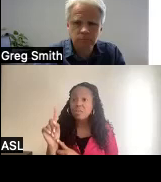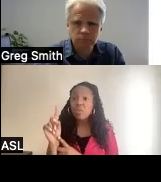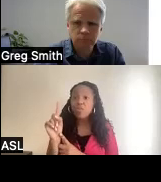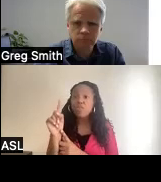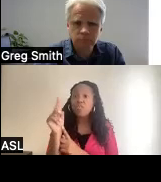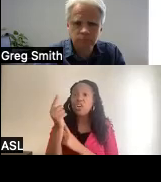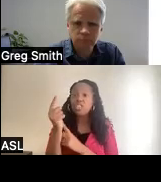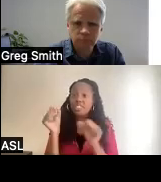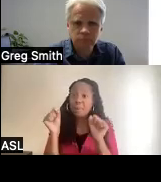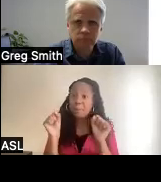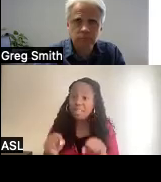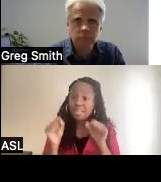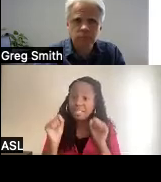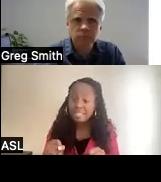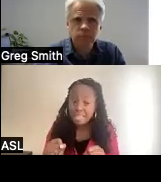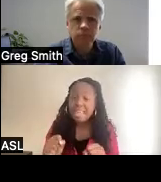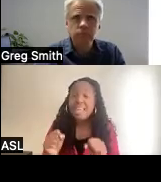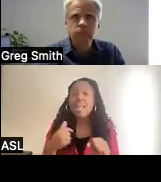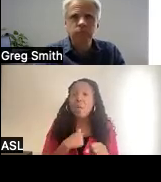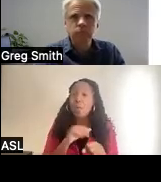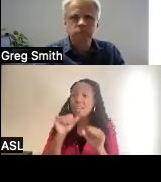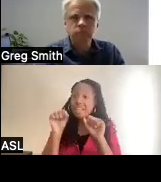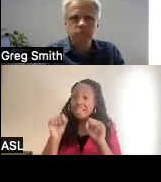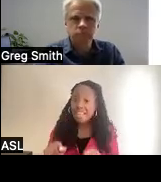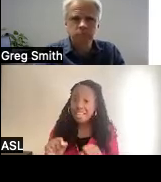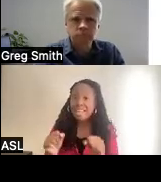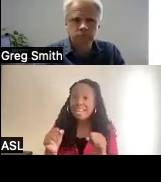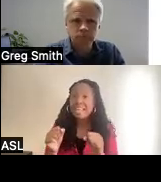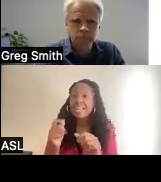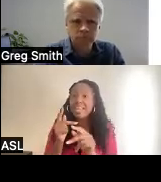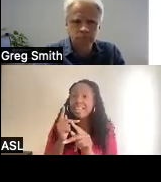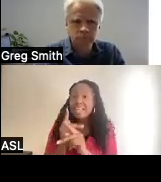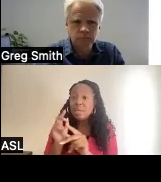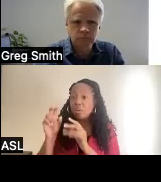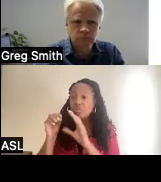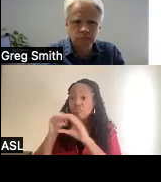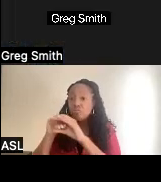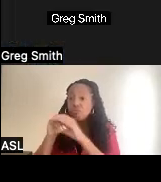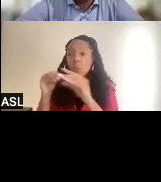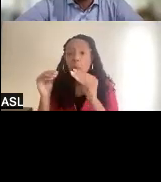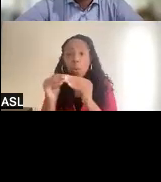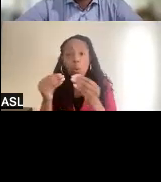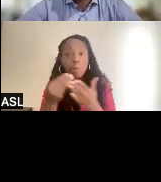additional dollars or funding to an individual without disqualifying their benefits before 1993